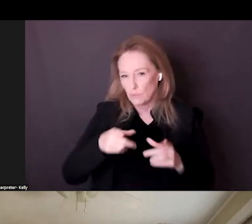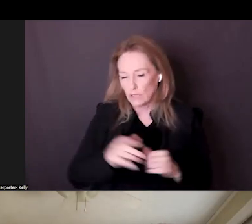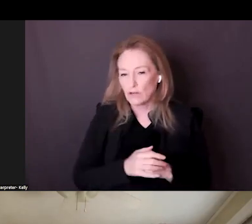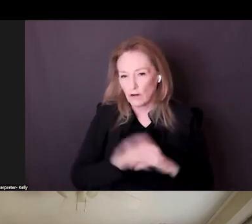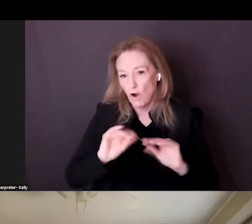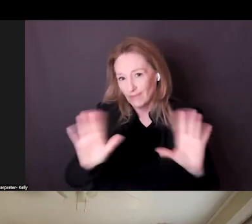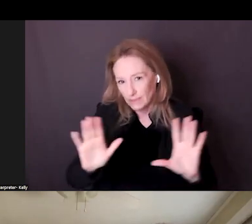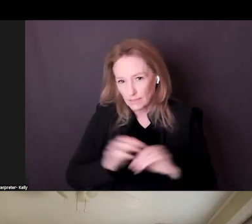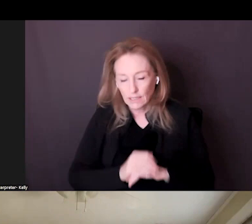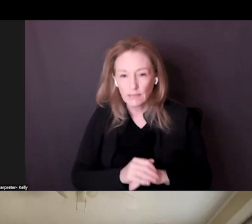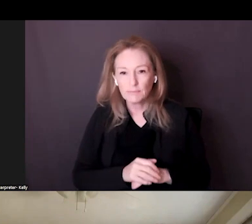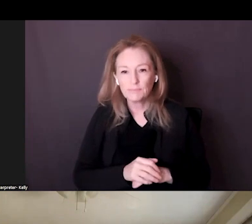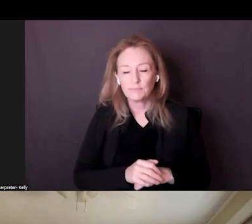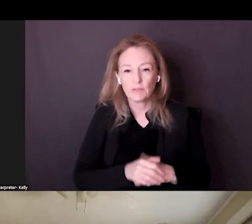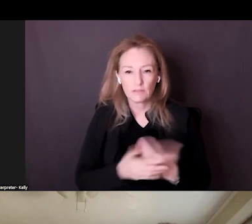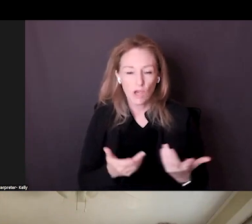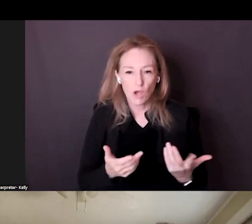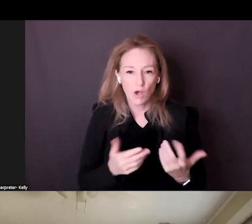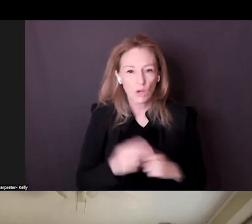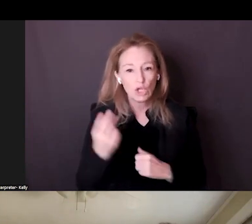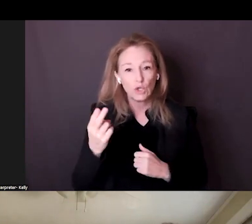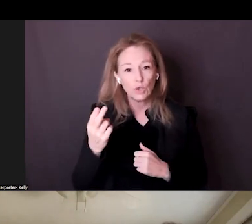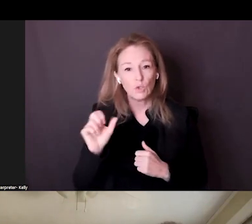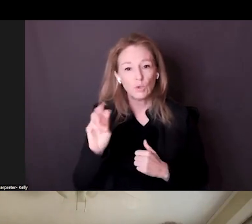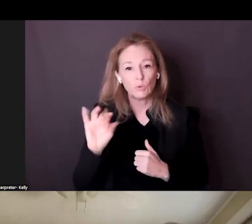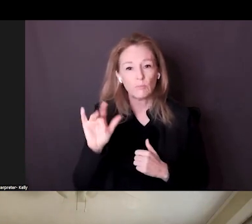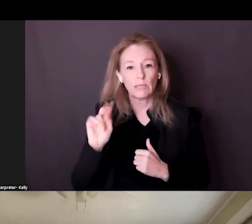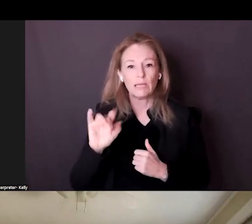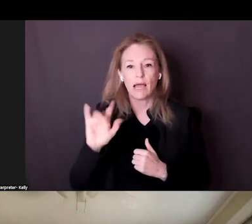HAVE MADE SUICIDE ATTEMPTS AND WHY PEOPLE THINK ABOUT SUICIDE AND